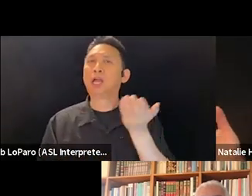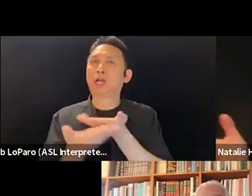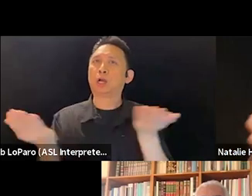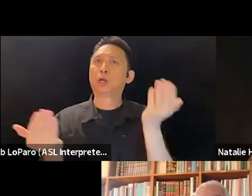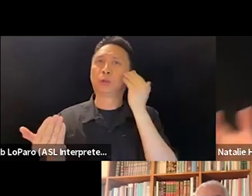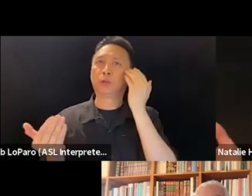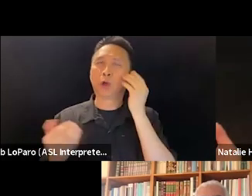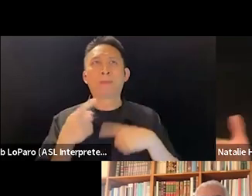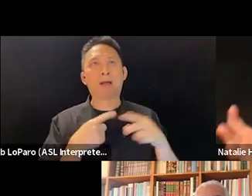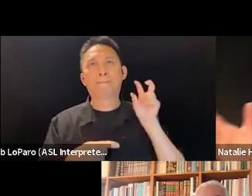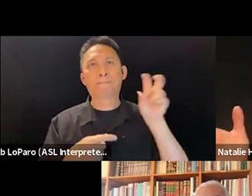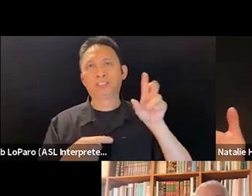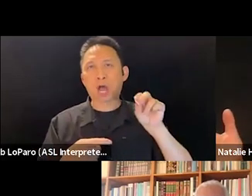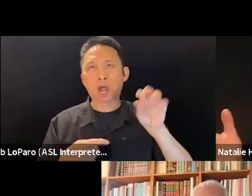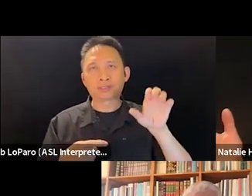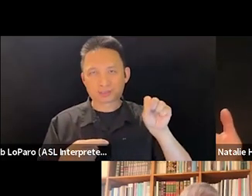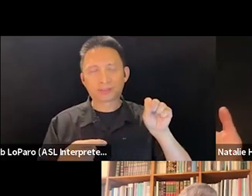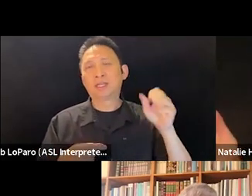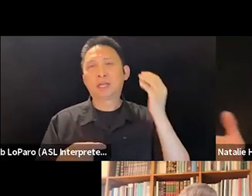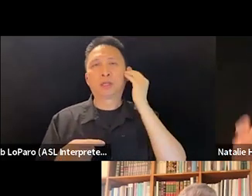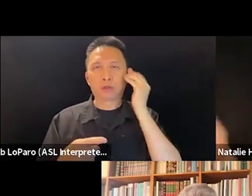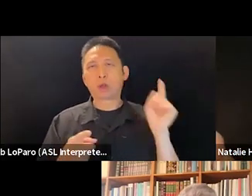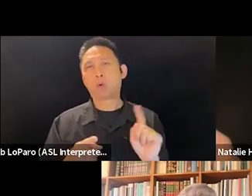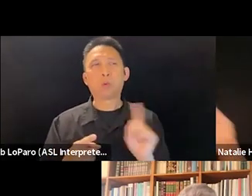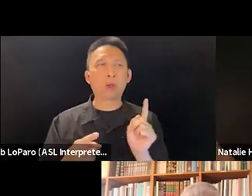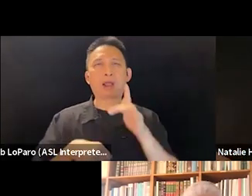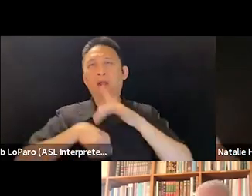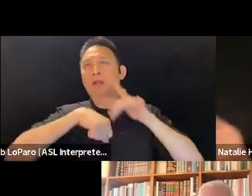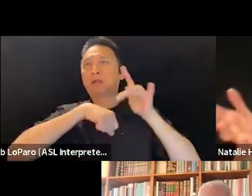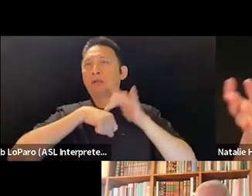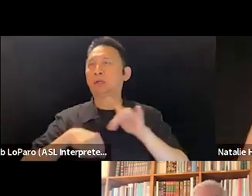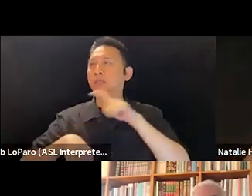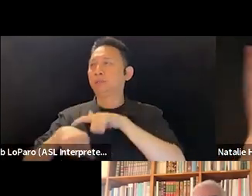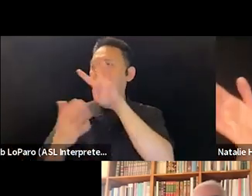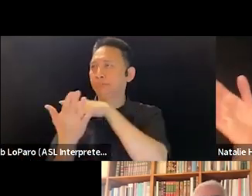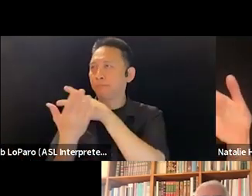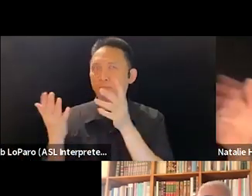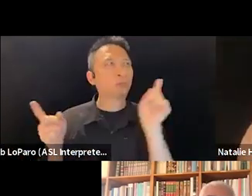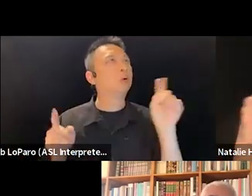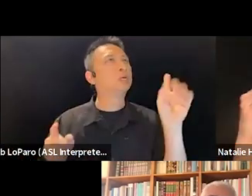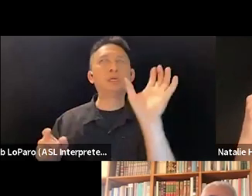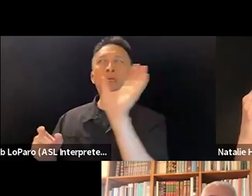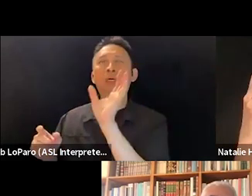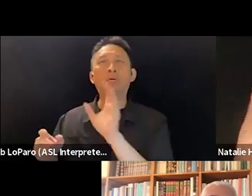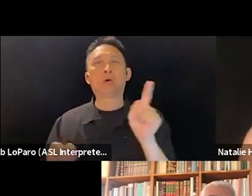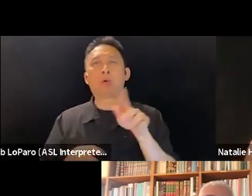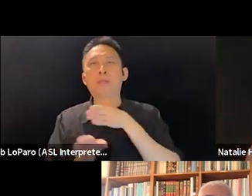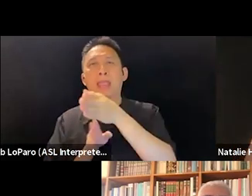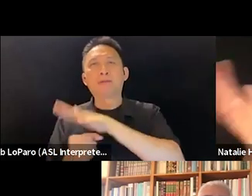at the moment, you know where the cinema slots exist or you should, it'll take five minutes to think all the main territories, you know, UK